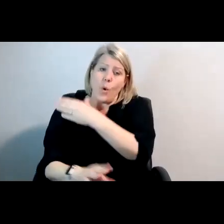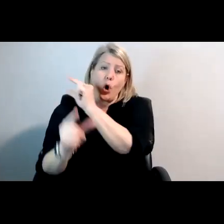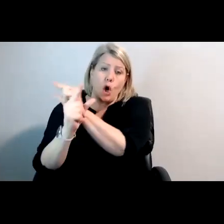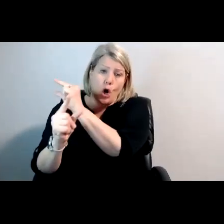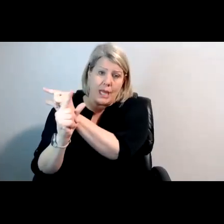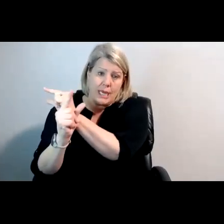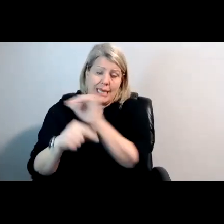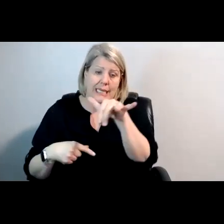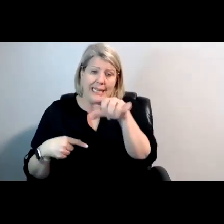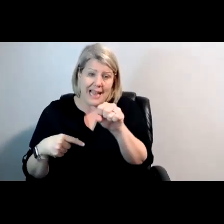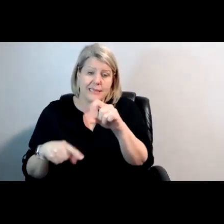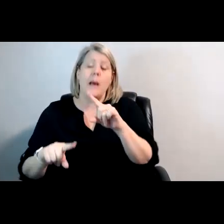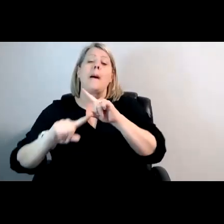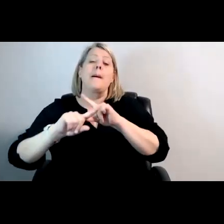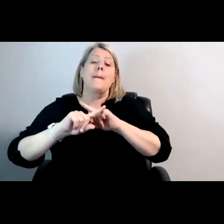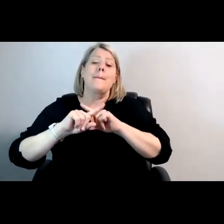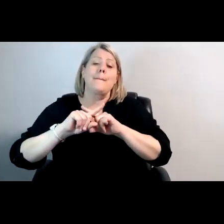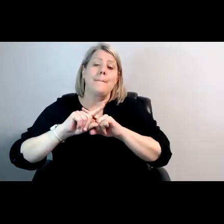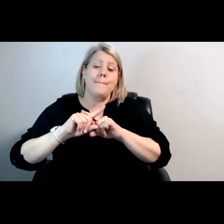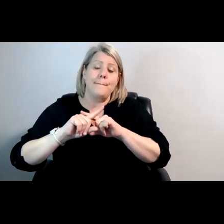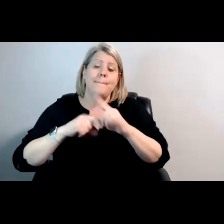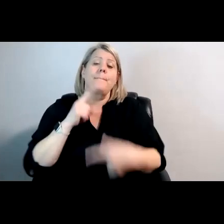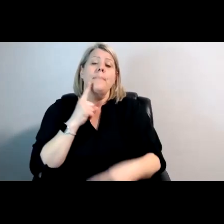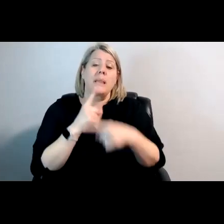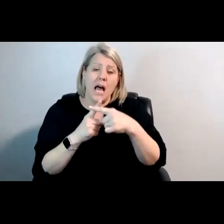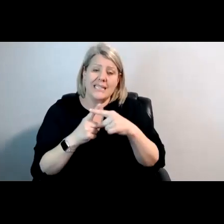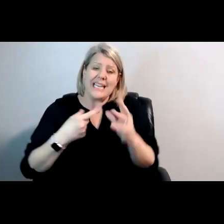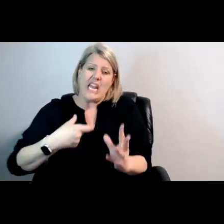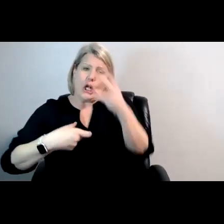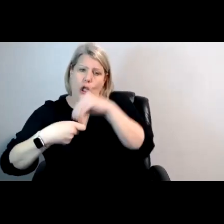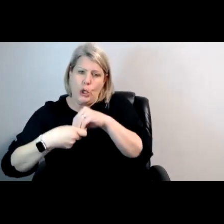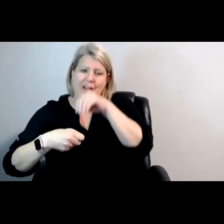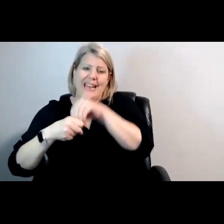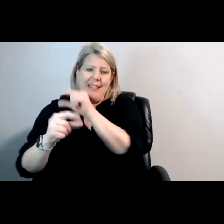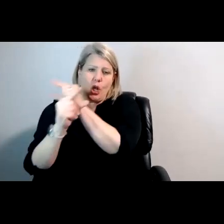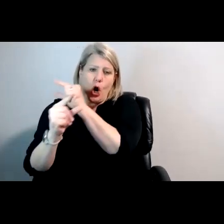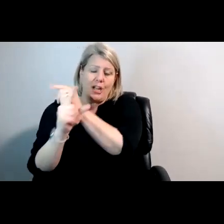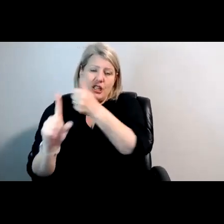but it should be incorporated within the process of the guardianship itself. What does that mean?